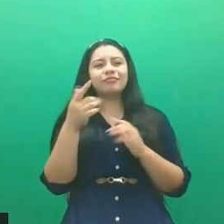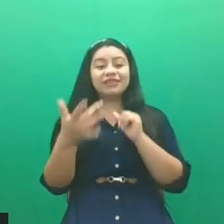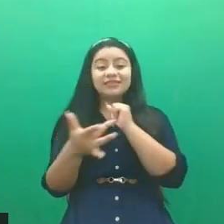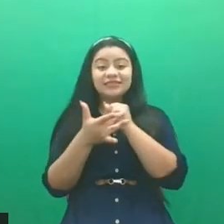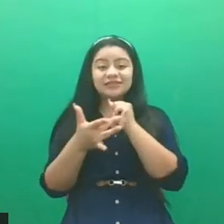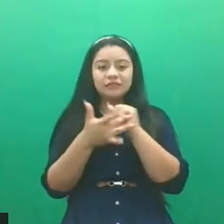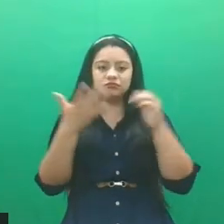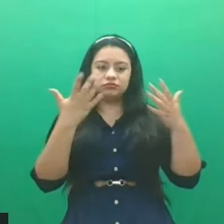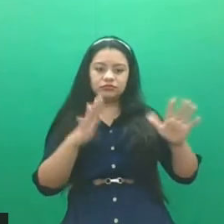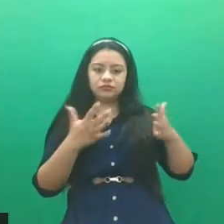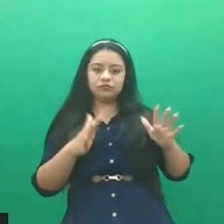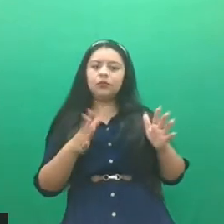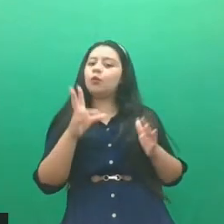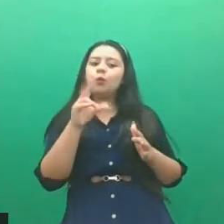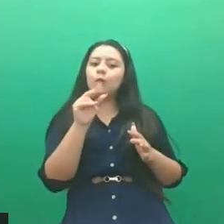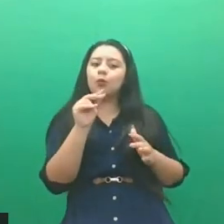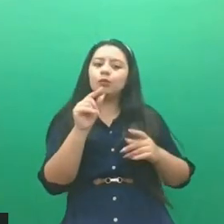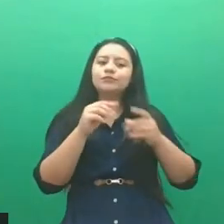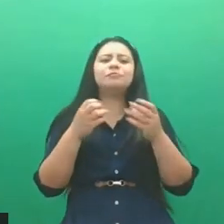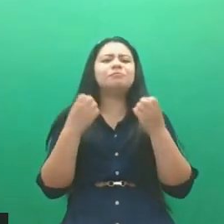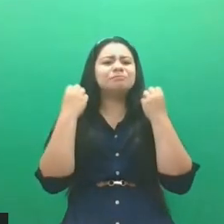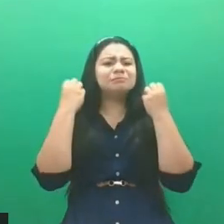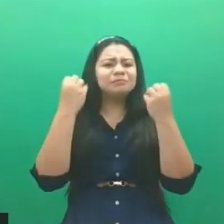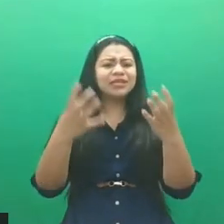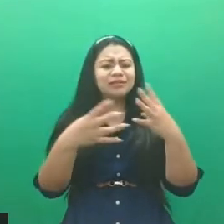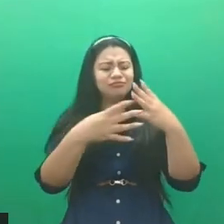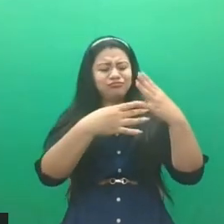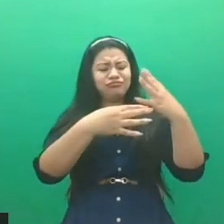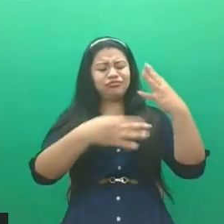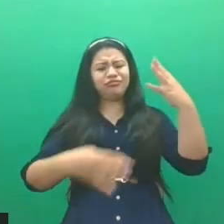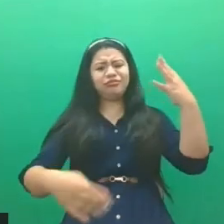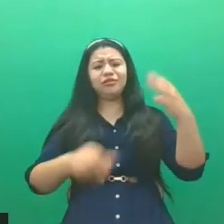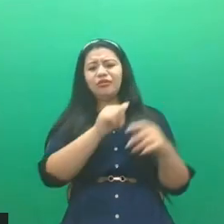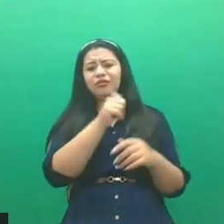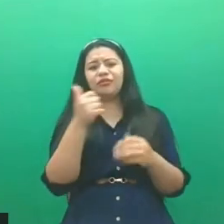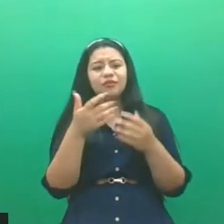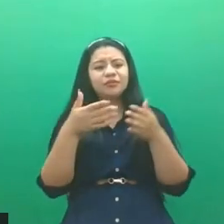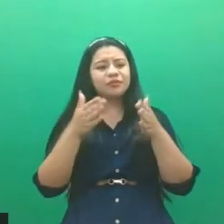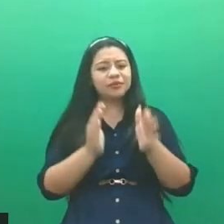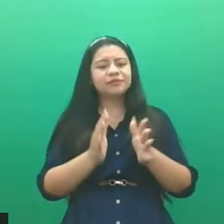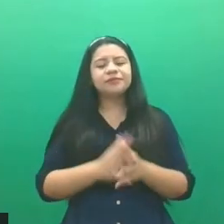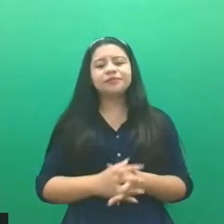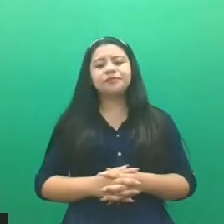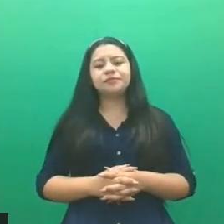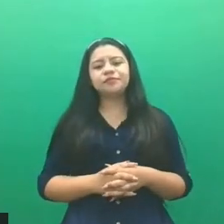way to achieve that. That's just one way of surfacing this stuff. I think one of the the most